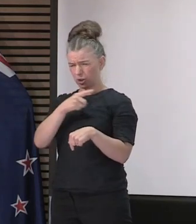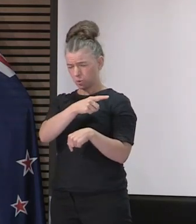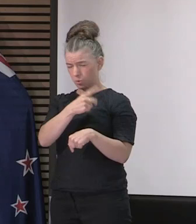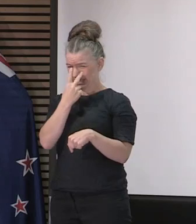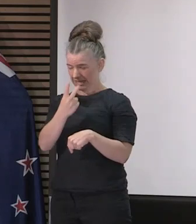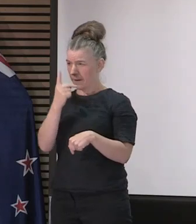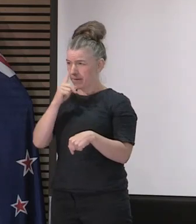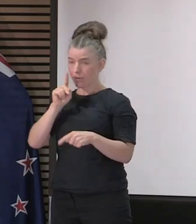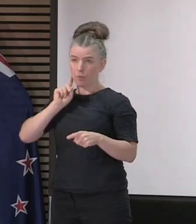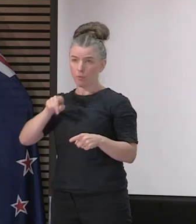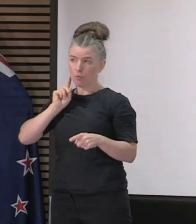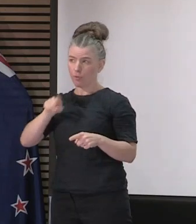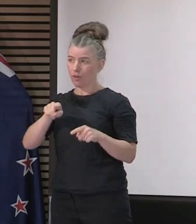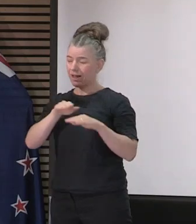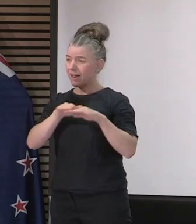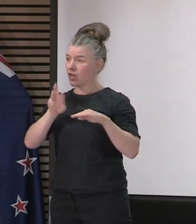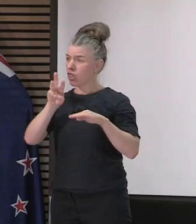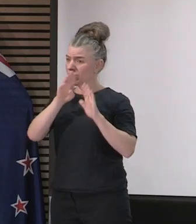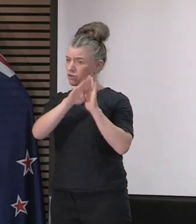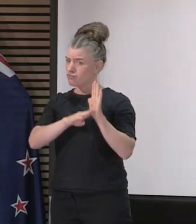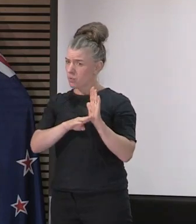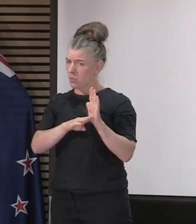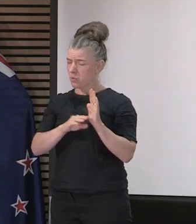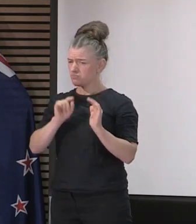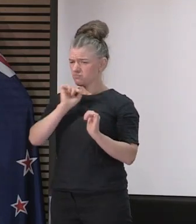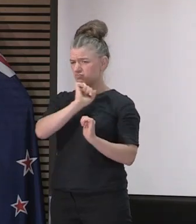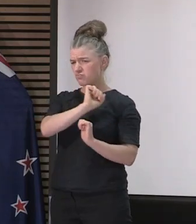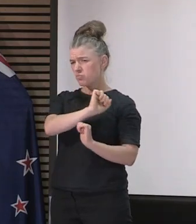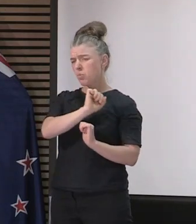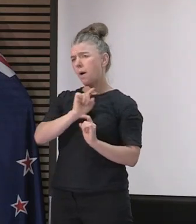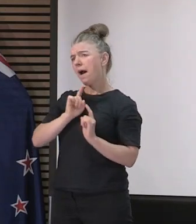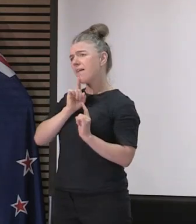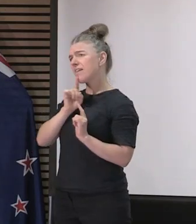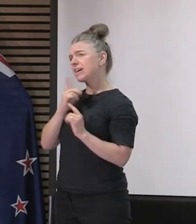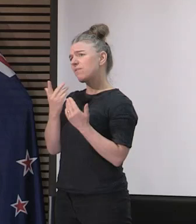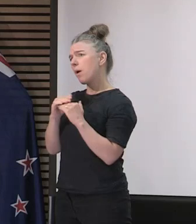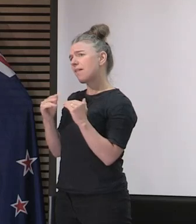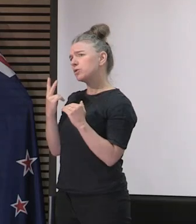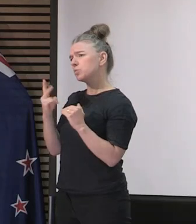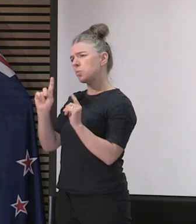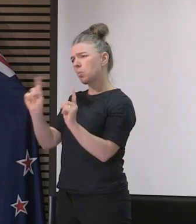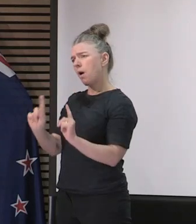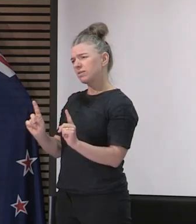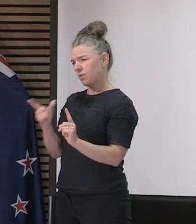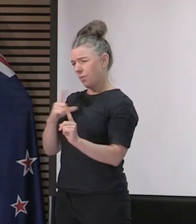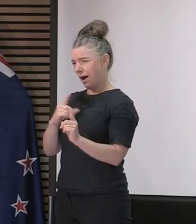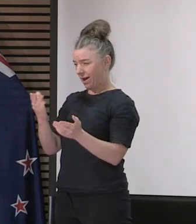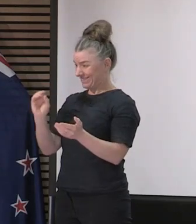down to zero, given that you have been quite clear that people are not doing what has